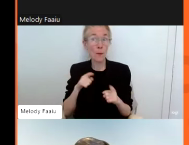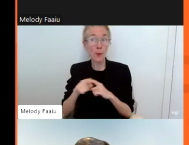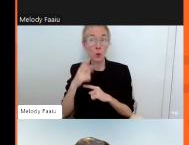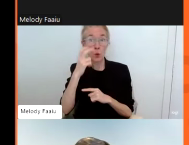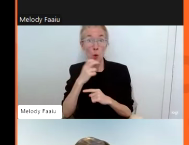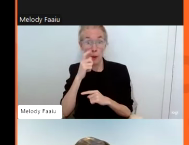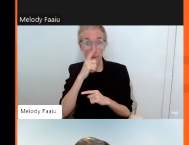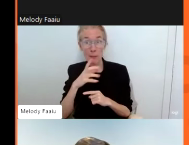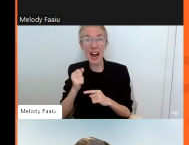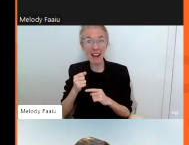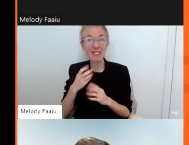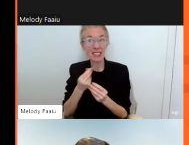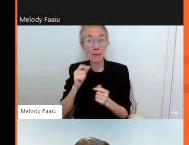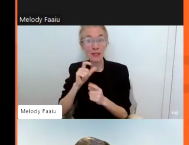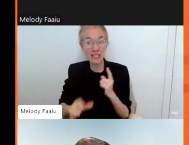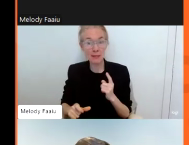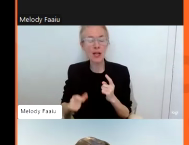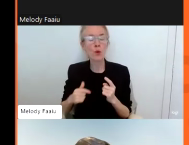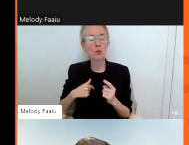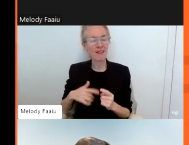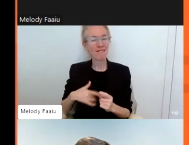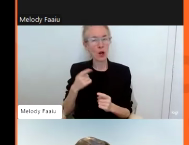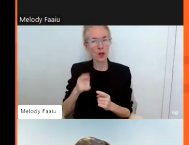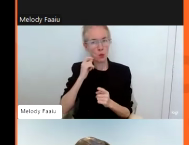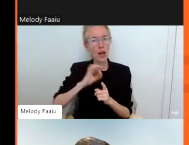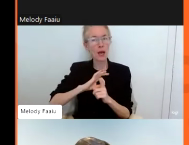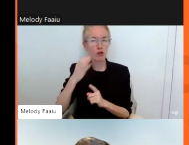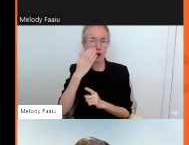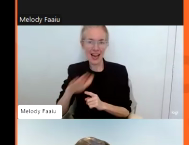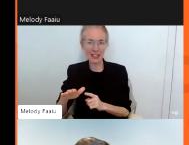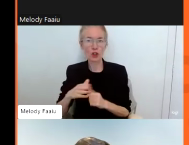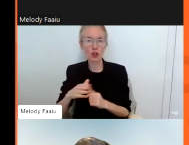the attitude would change to yes, we support our taxpayer money going